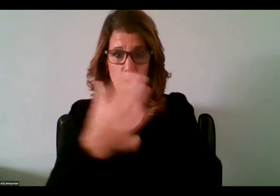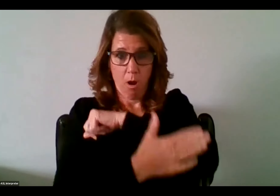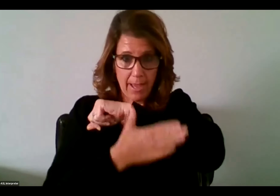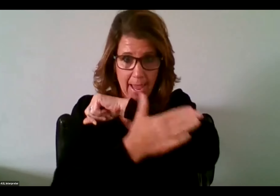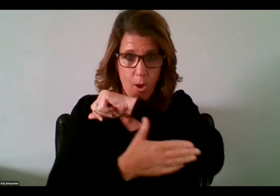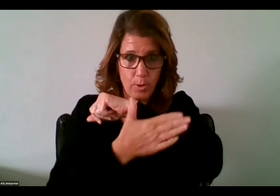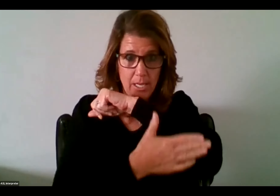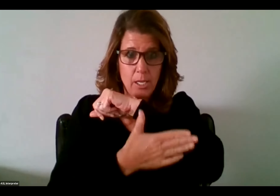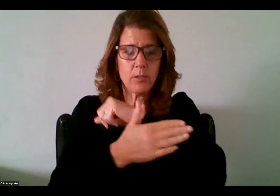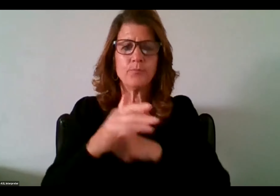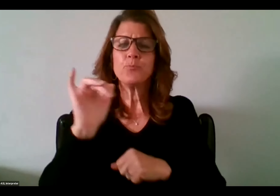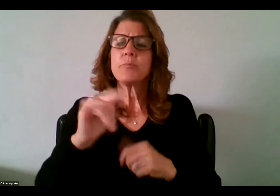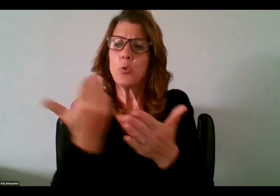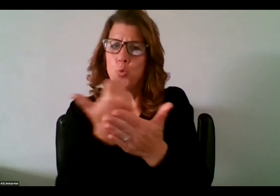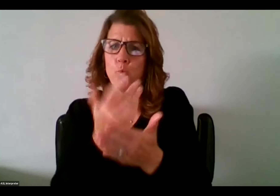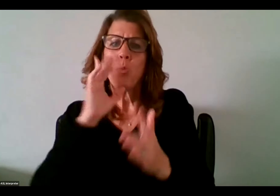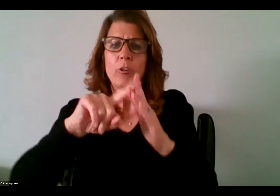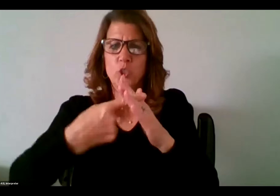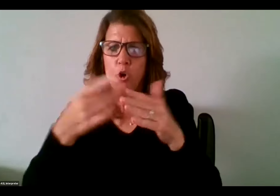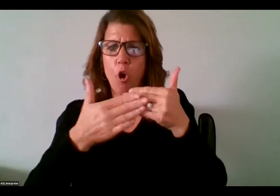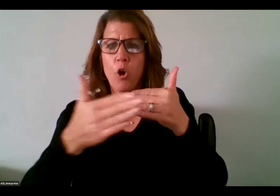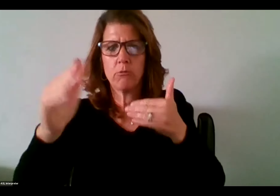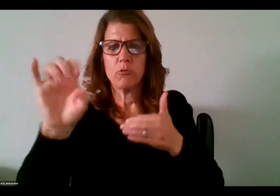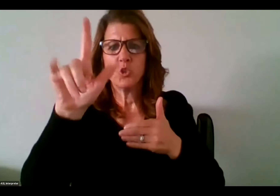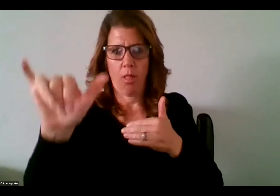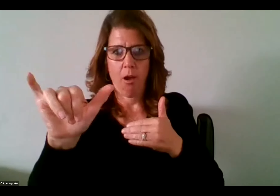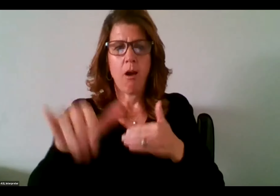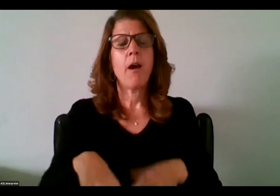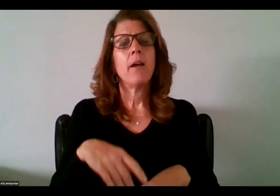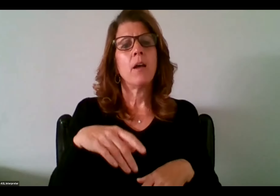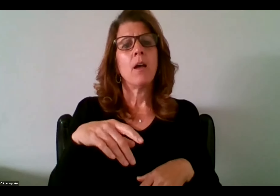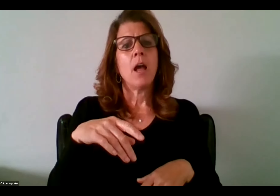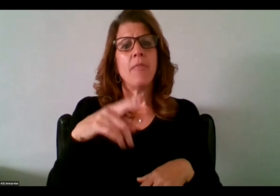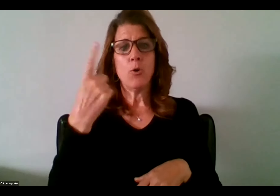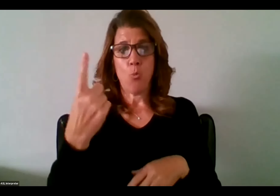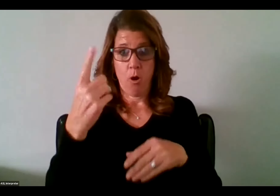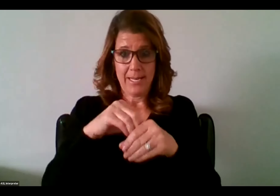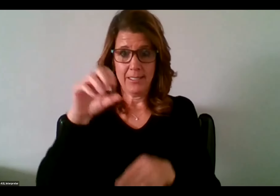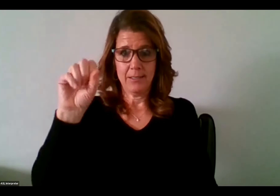in Utah county from my math of people starting now or after July. And then we have one St.